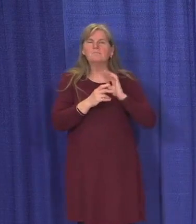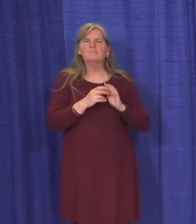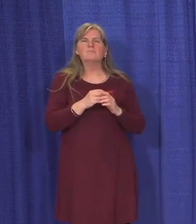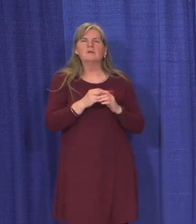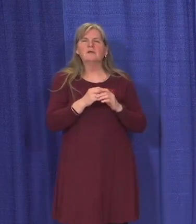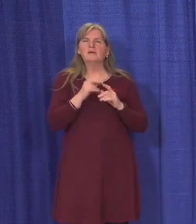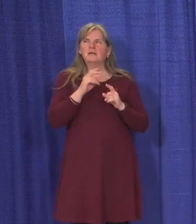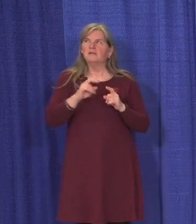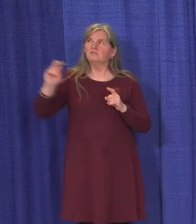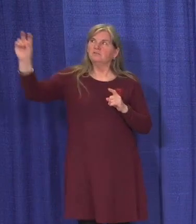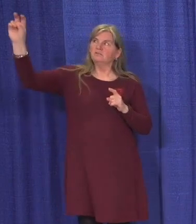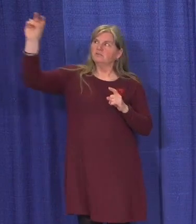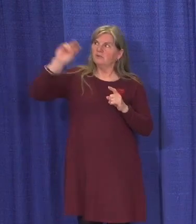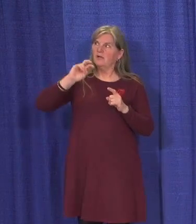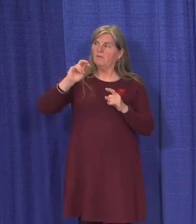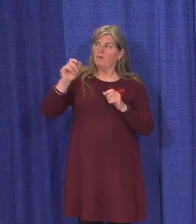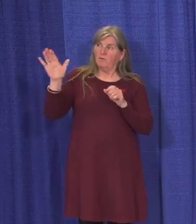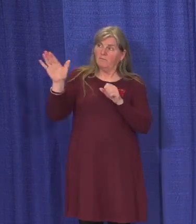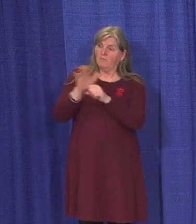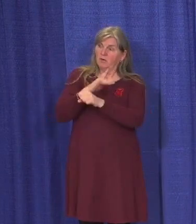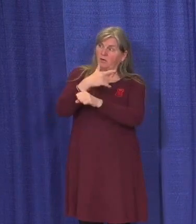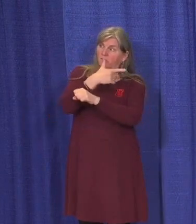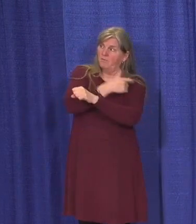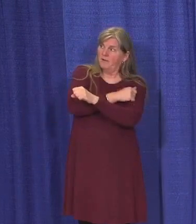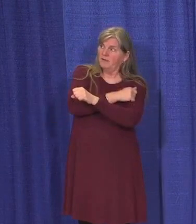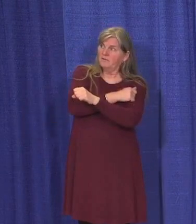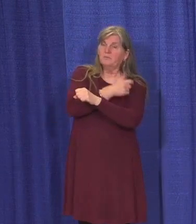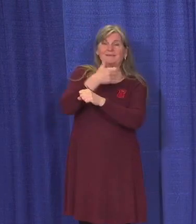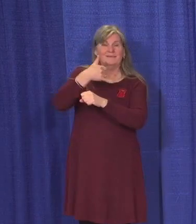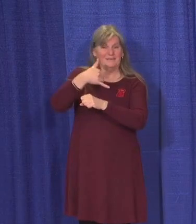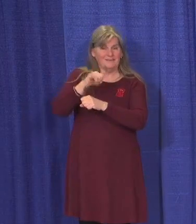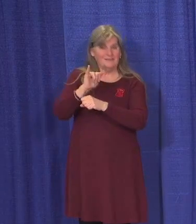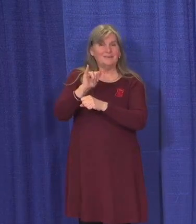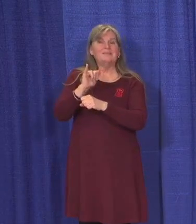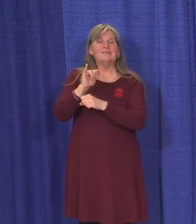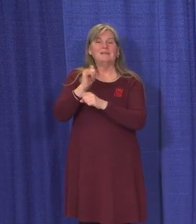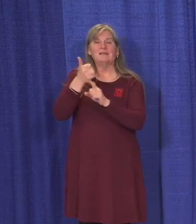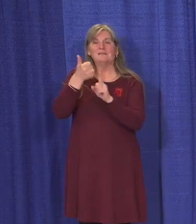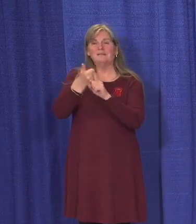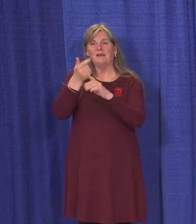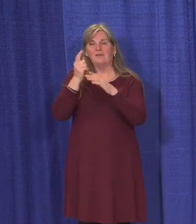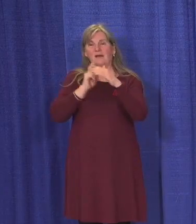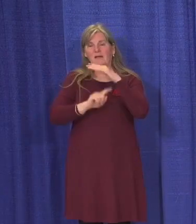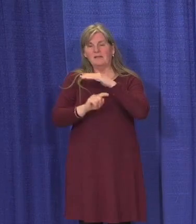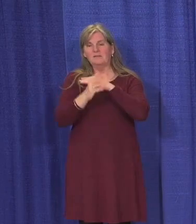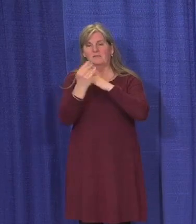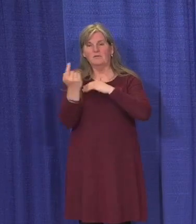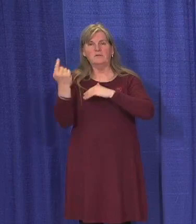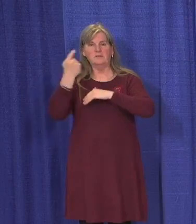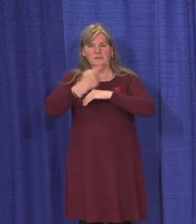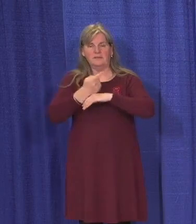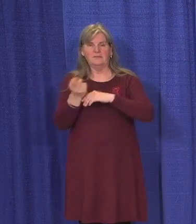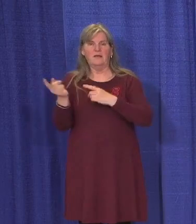Until then self-isolation remains mandatory as per usual with strong recommendations from